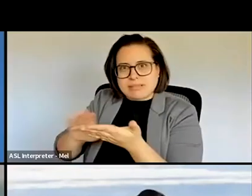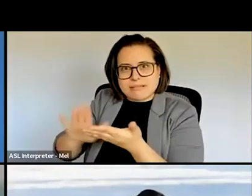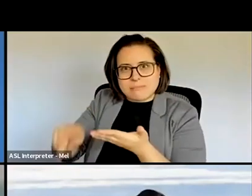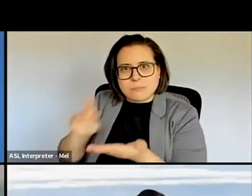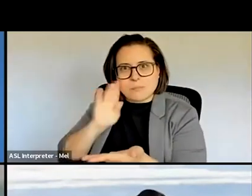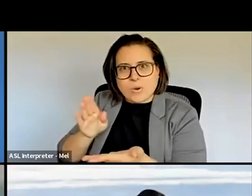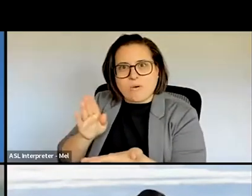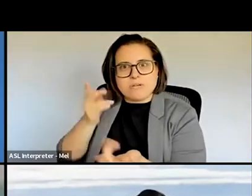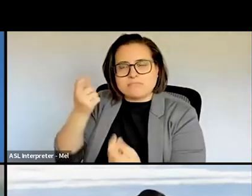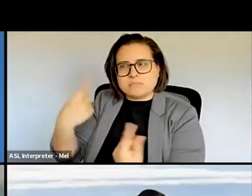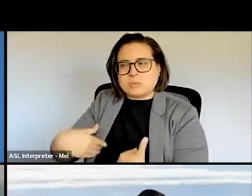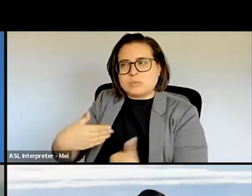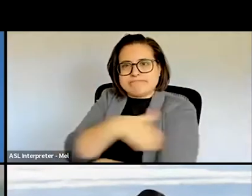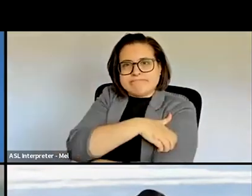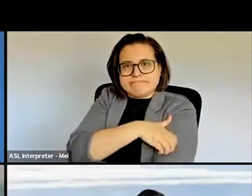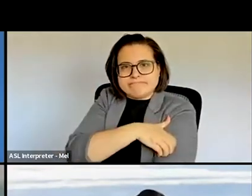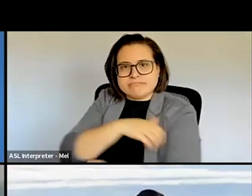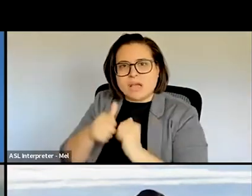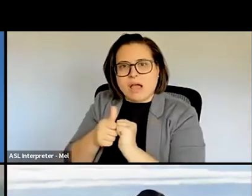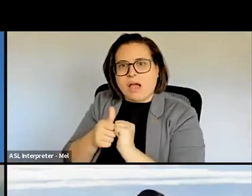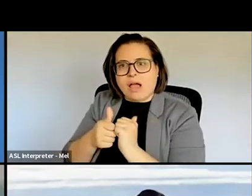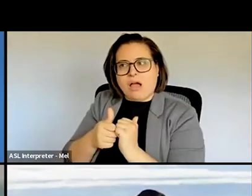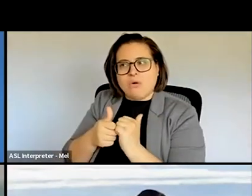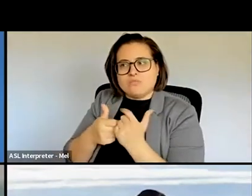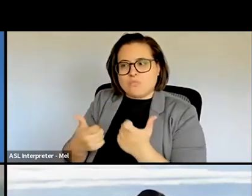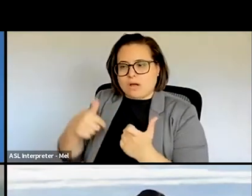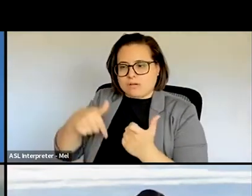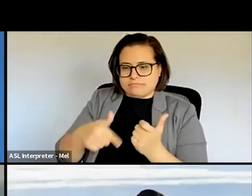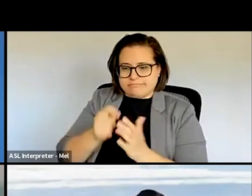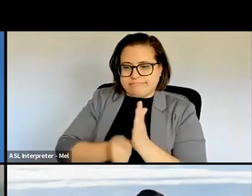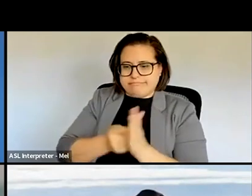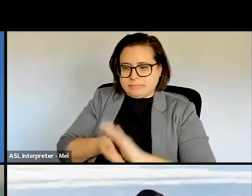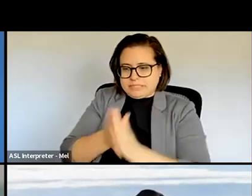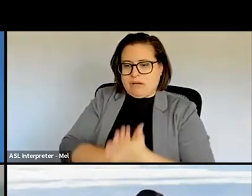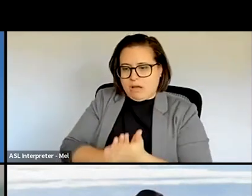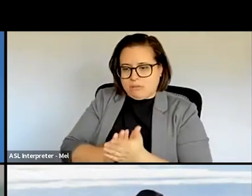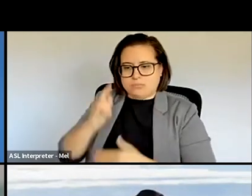the way we want to create this golden age of collaboration, what the next 10 wikipedias